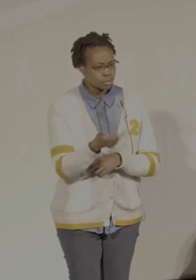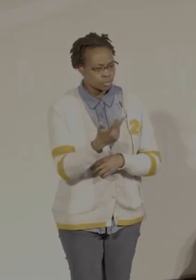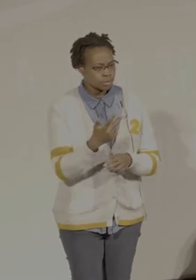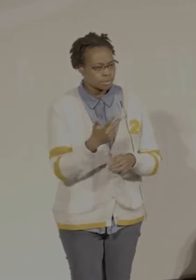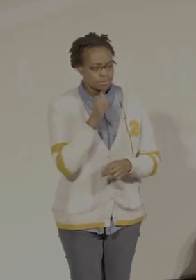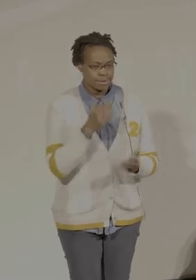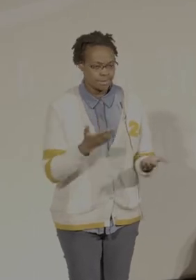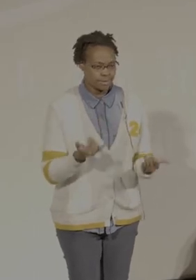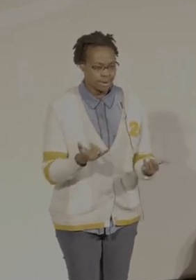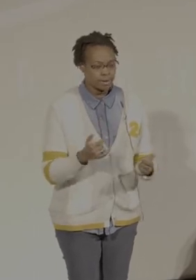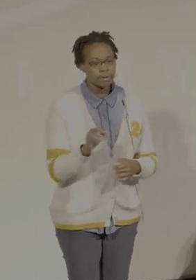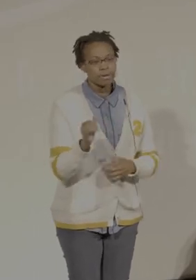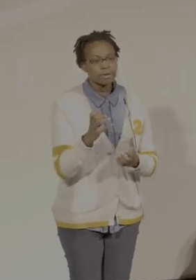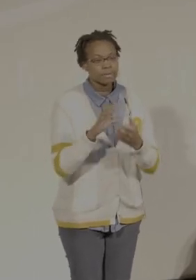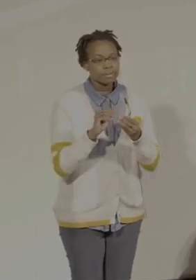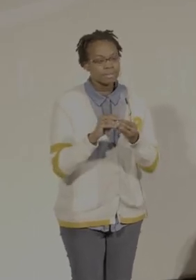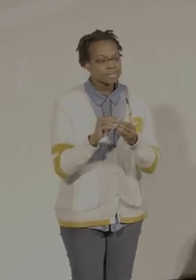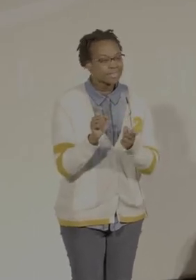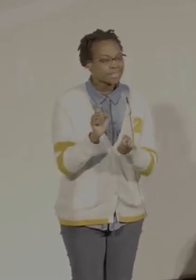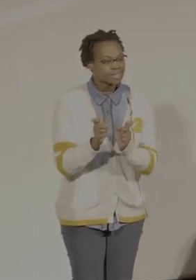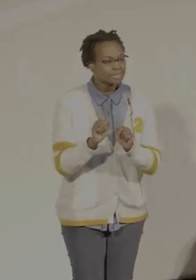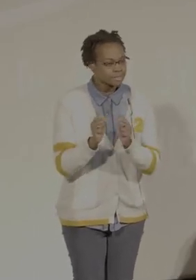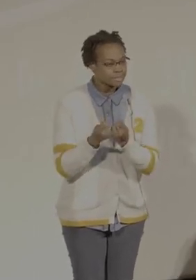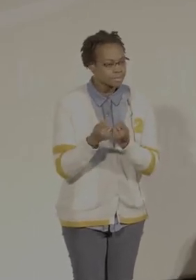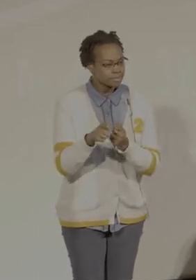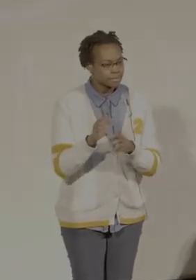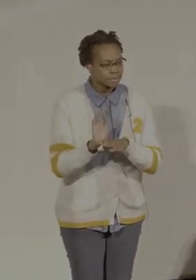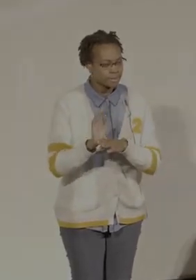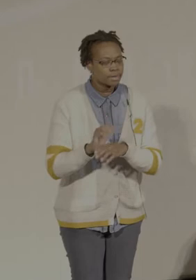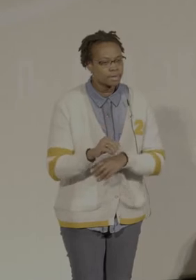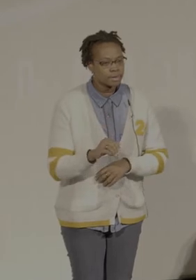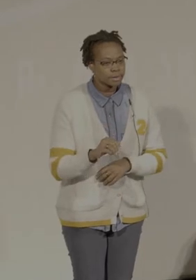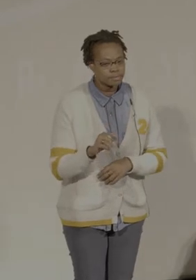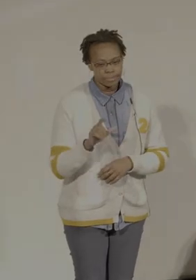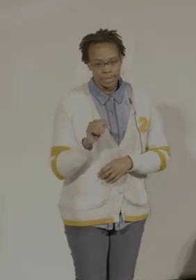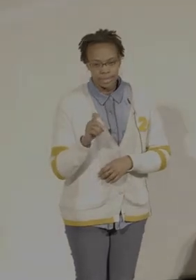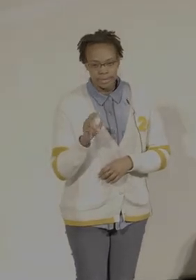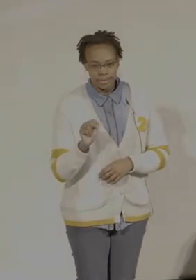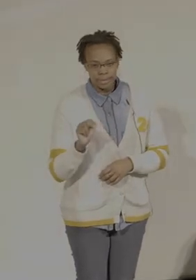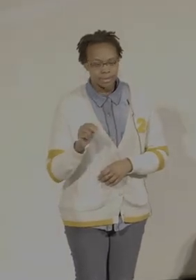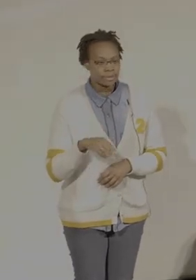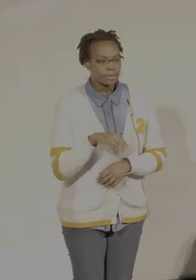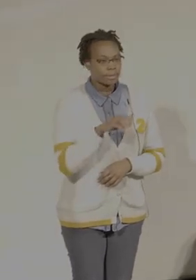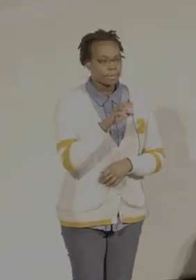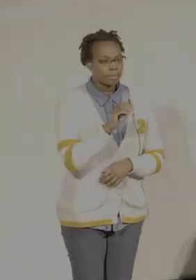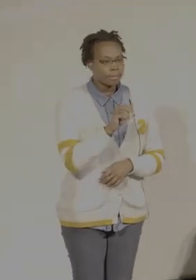And then I also just wanna mention the editorial team on this film in Langdon page and Maya Daisy Hawke.